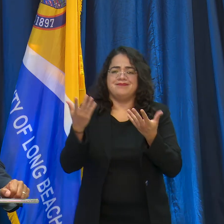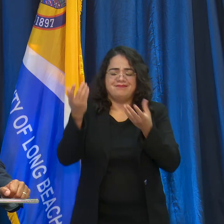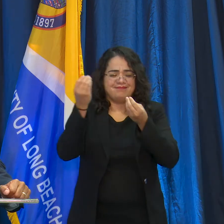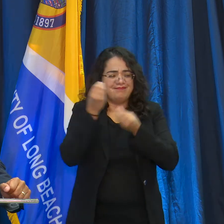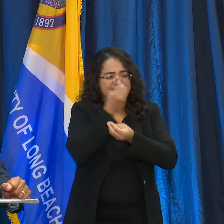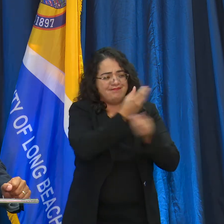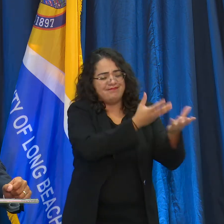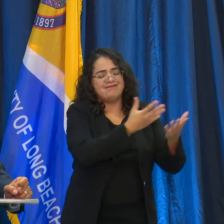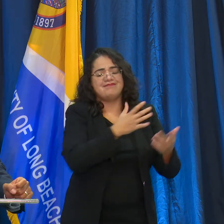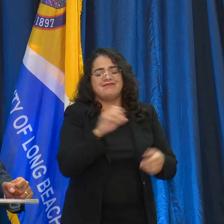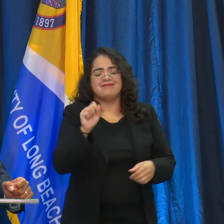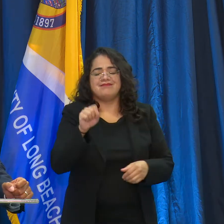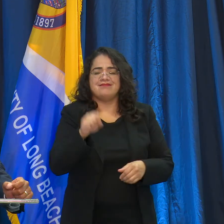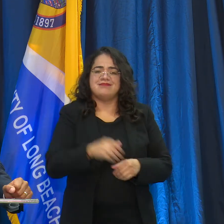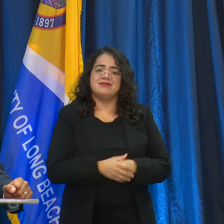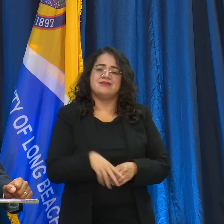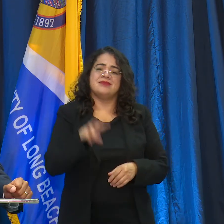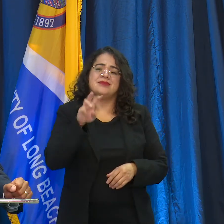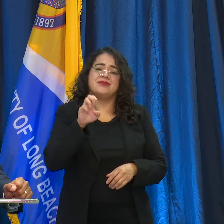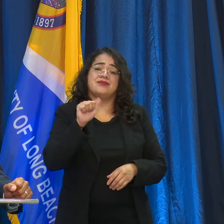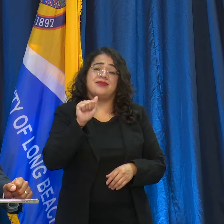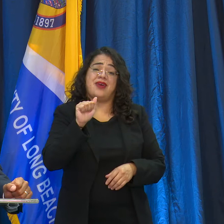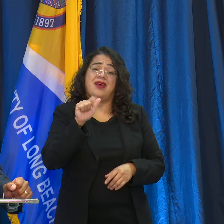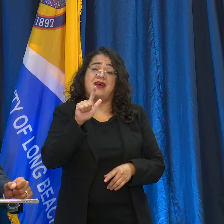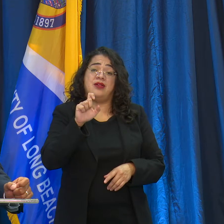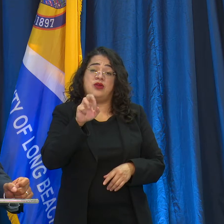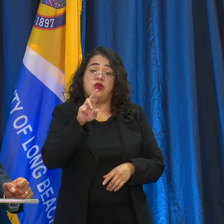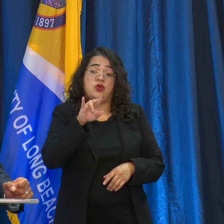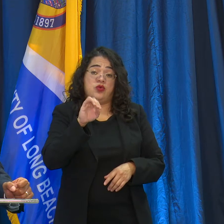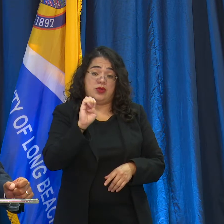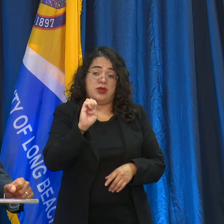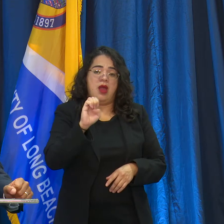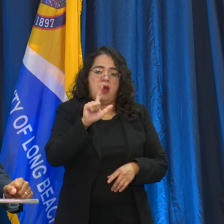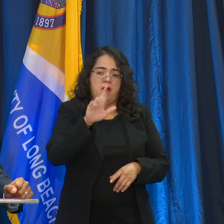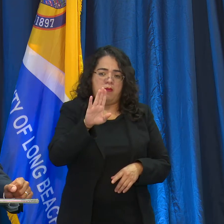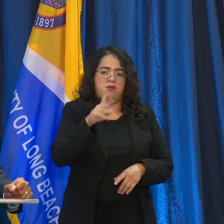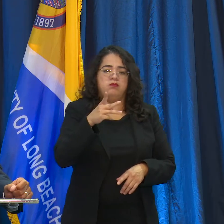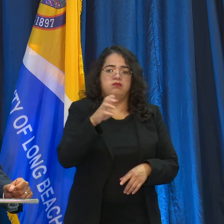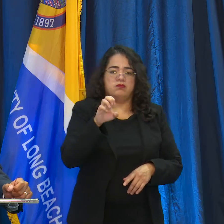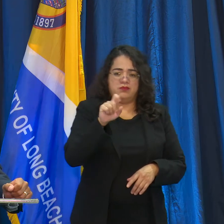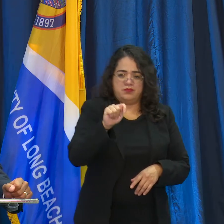Valerie at the Long Beach Post-- go ahead, Valerie